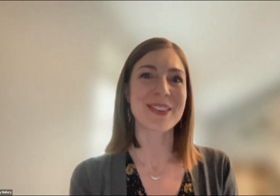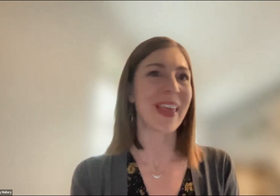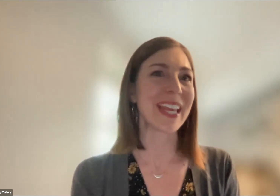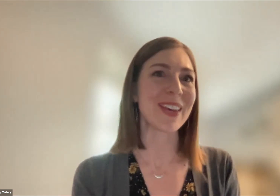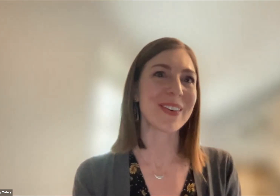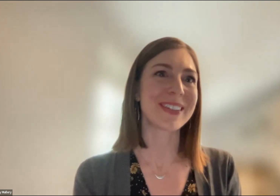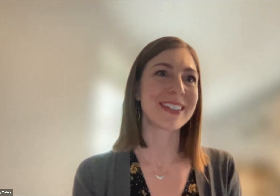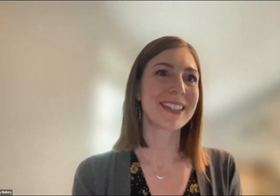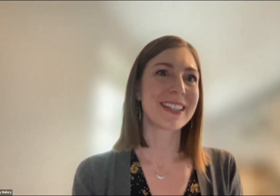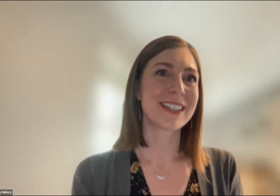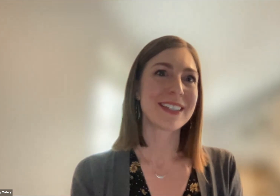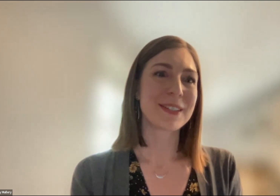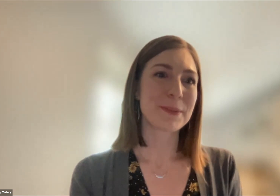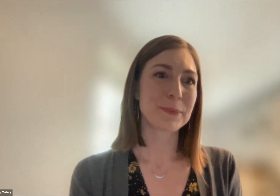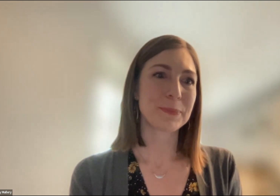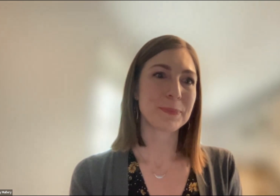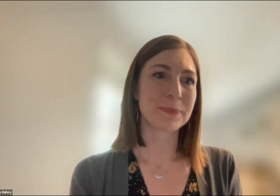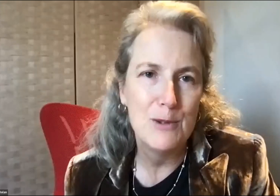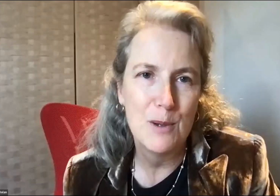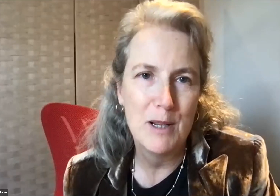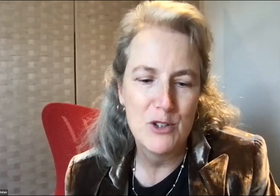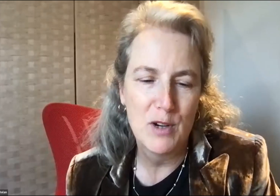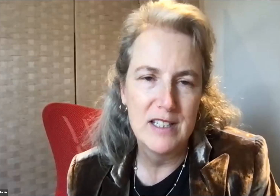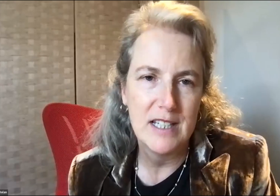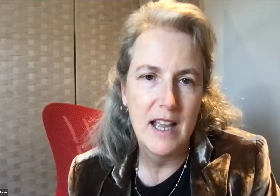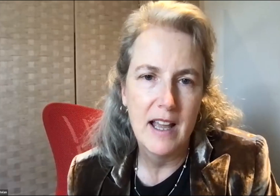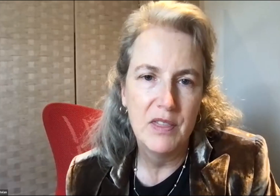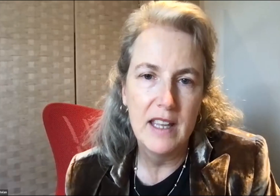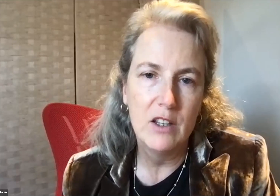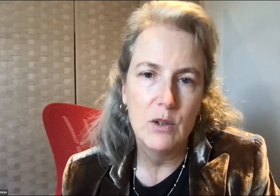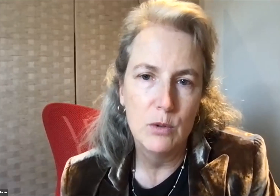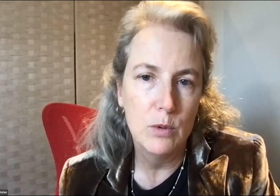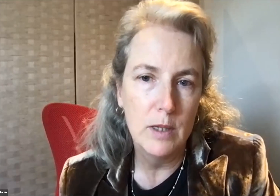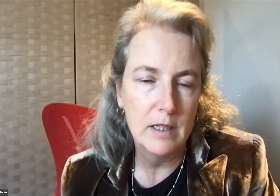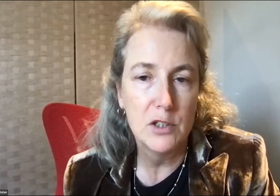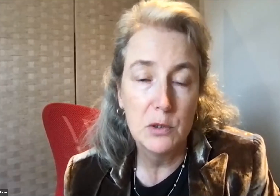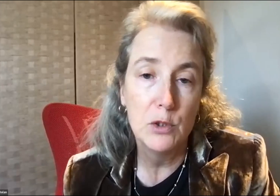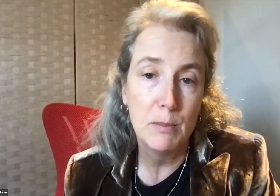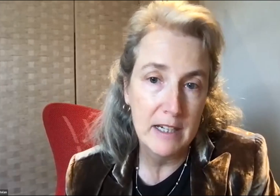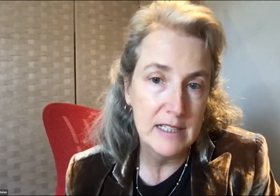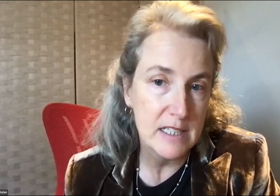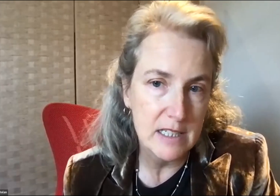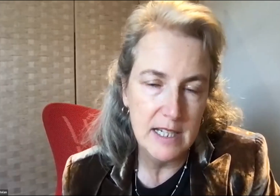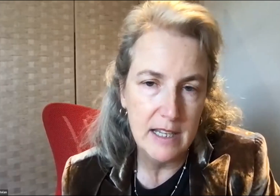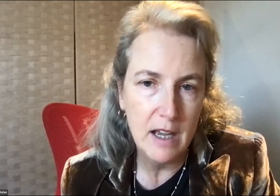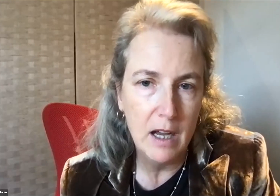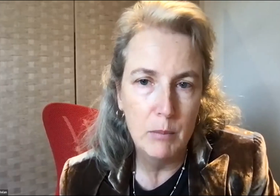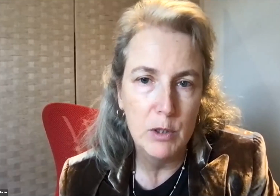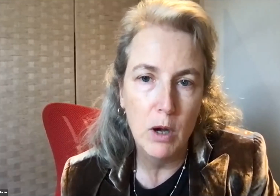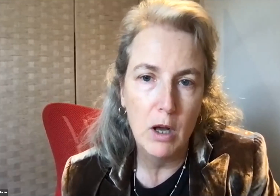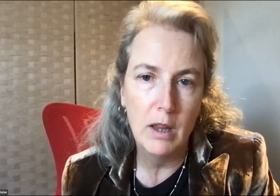And beyond. Thank you. Thank you so much, Tracy, and thank you to humanities.